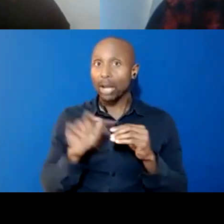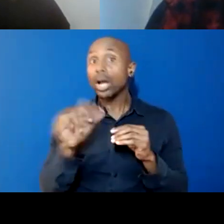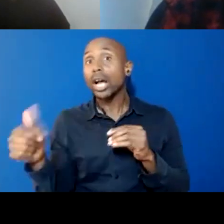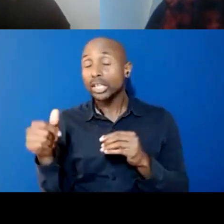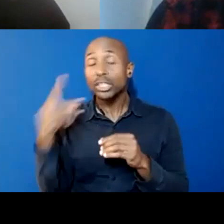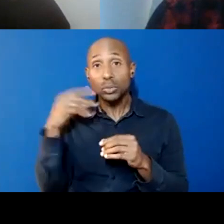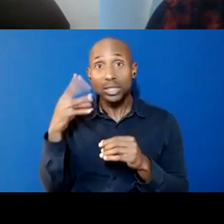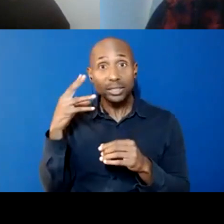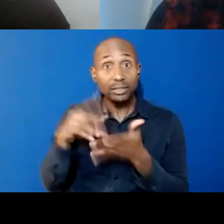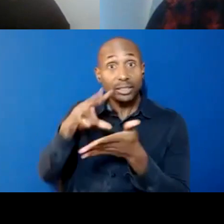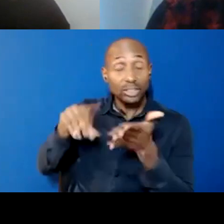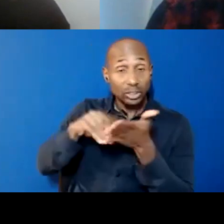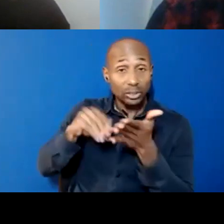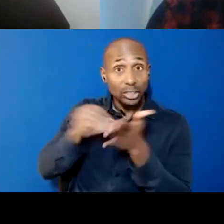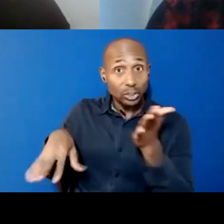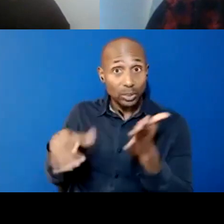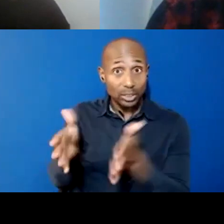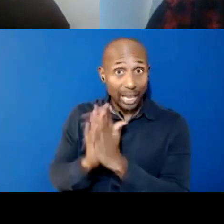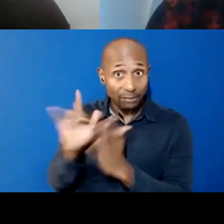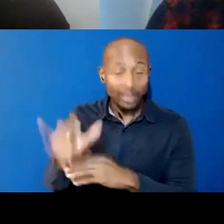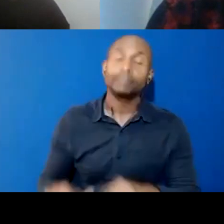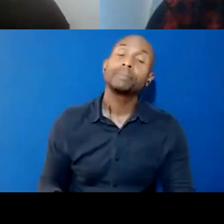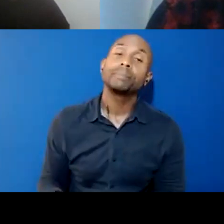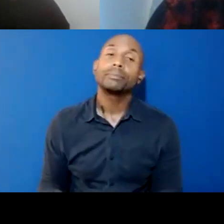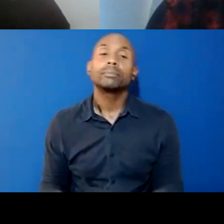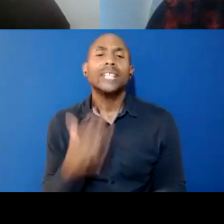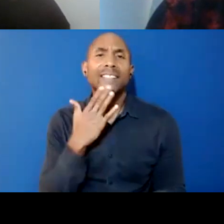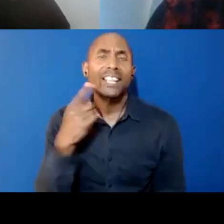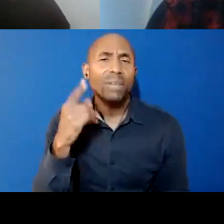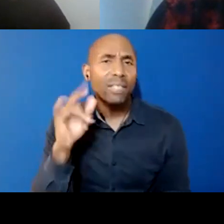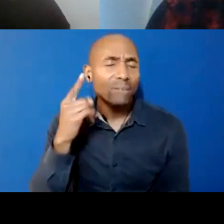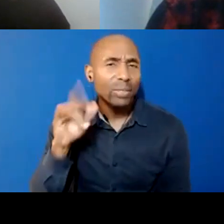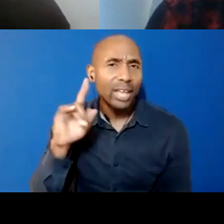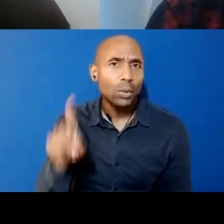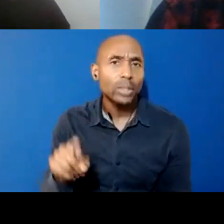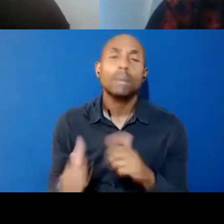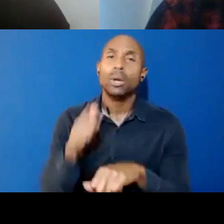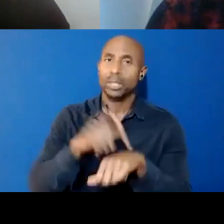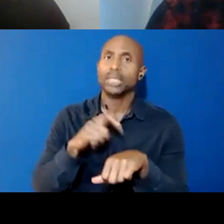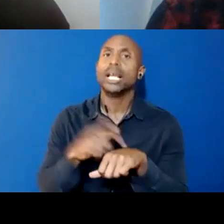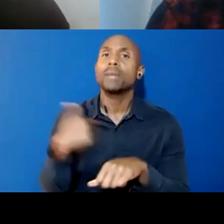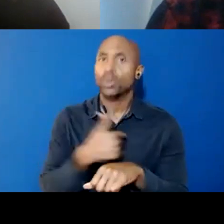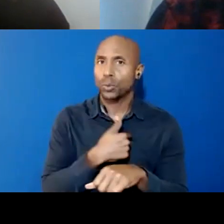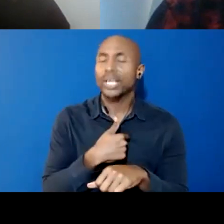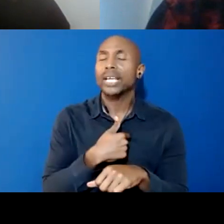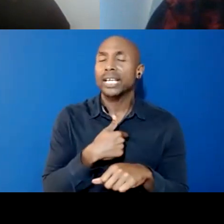It is typically a year that we have timed with the year right after graduation.